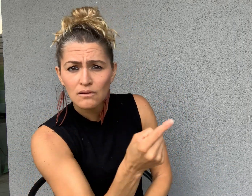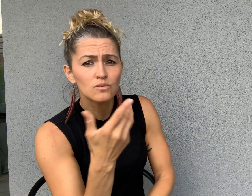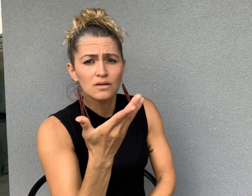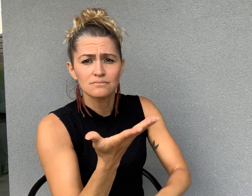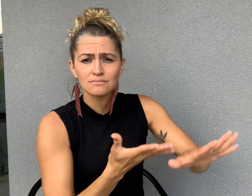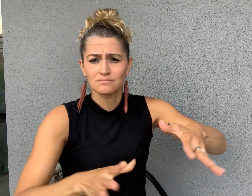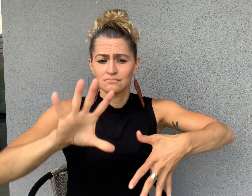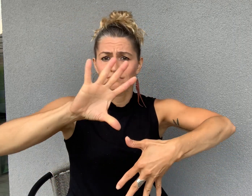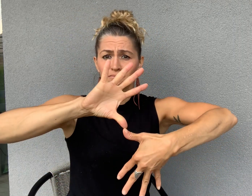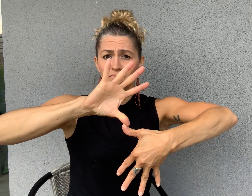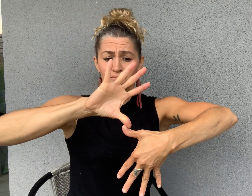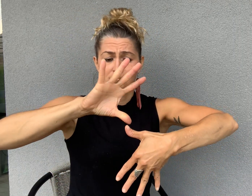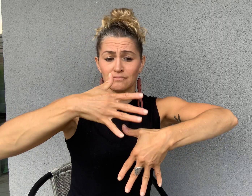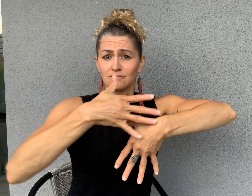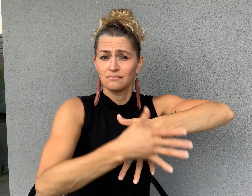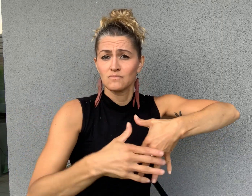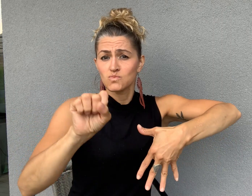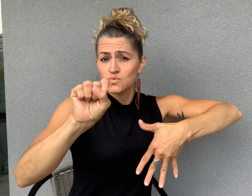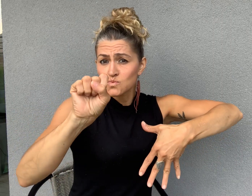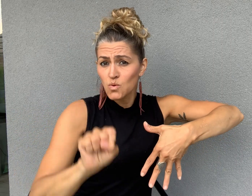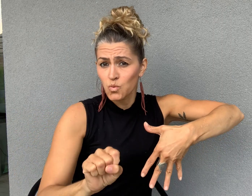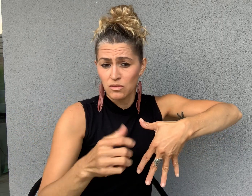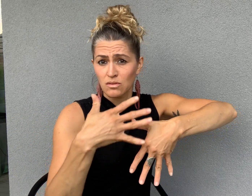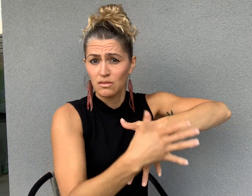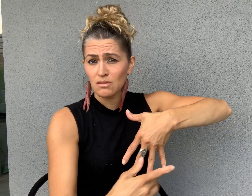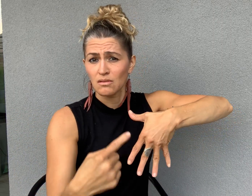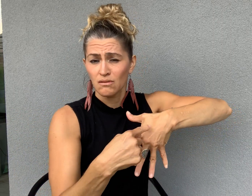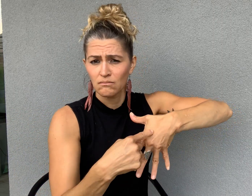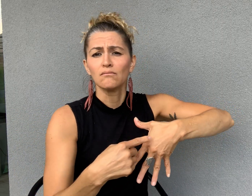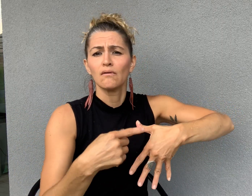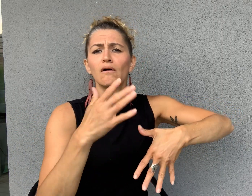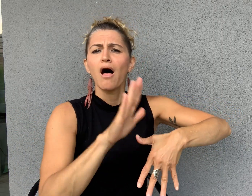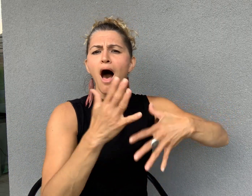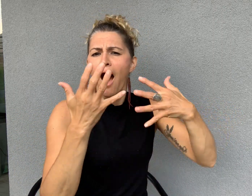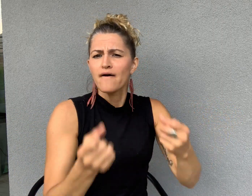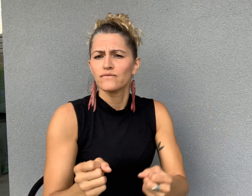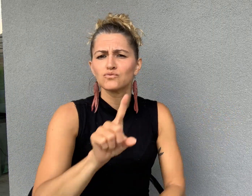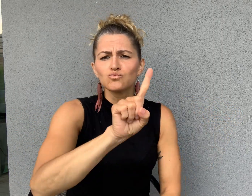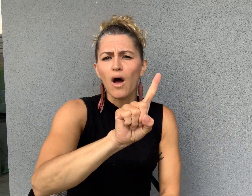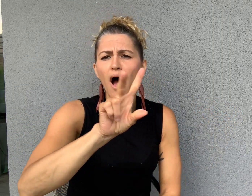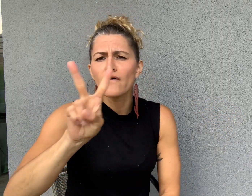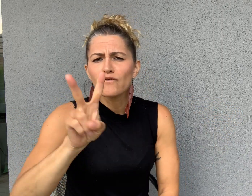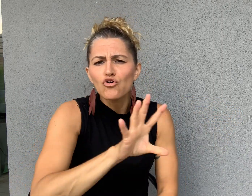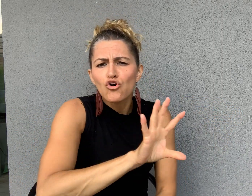except for South America in which exactly